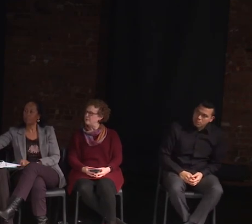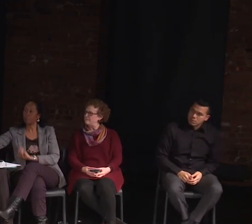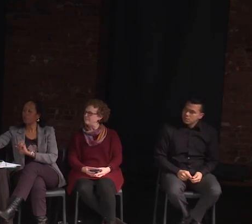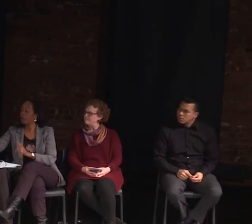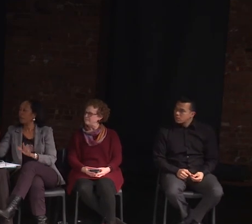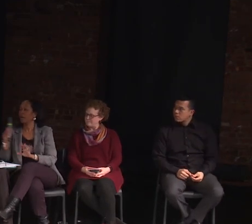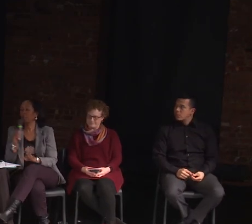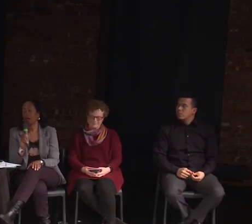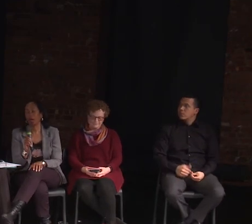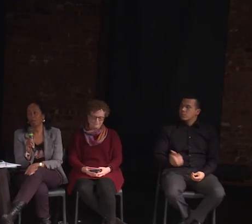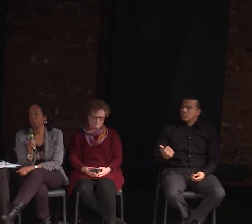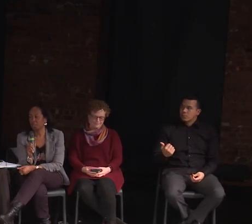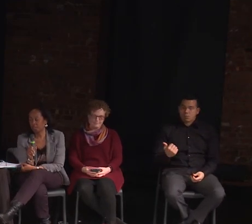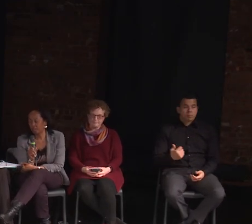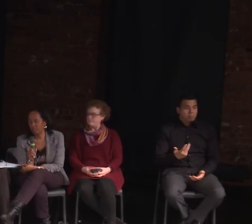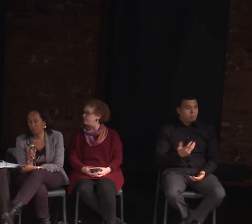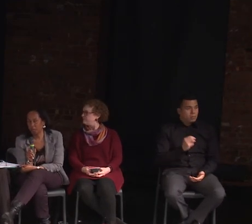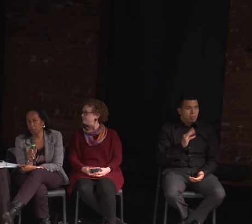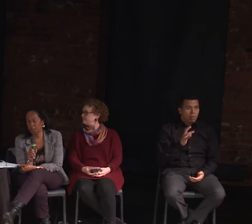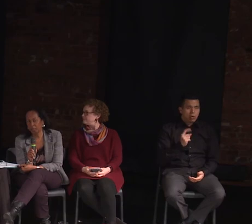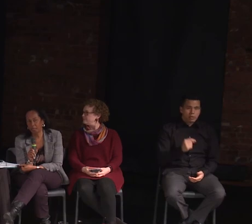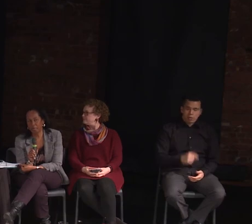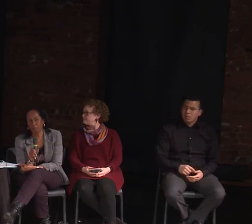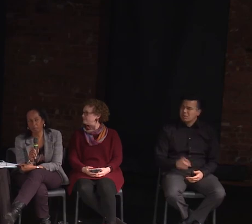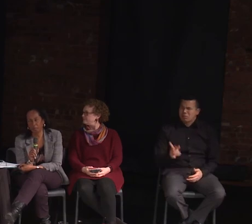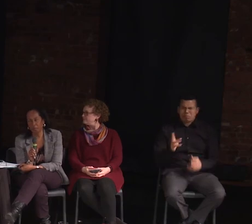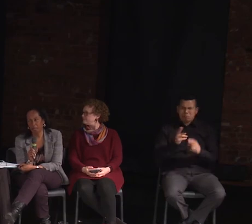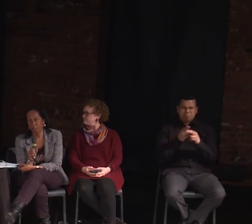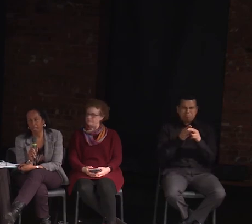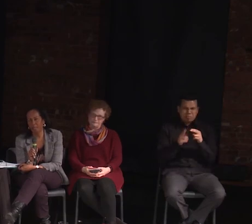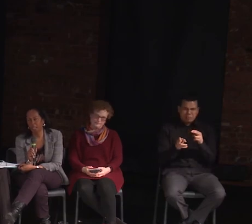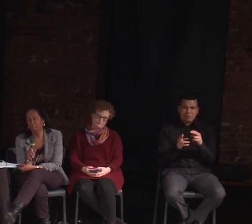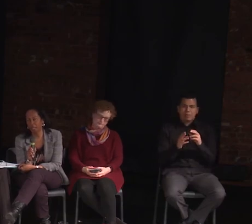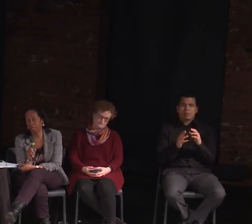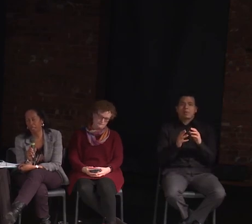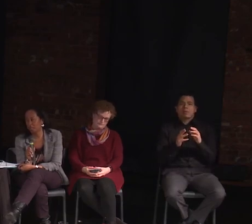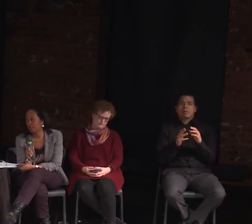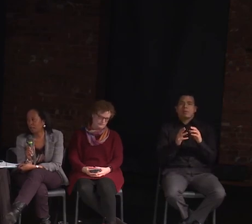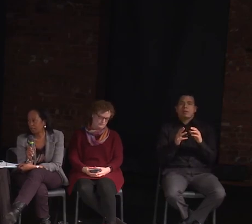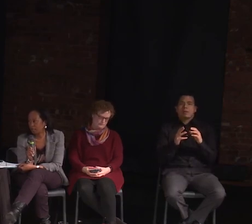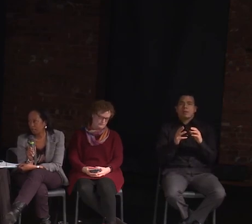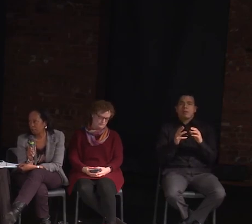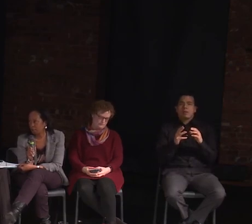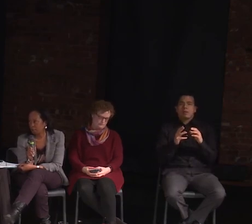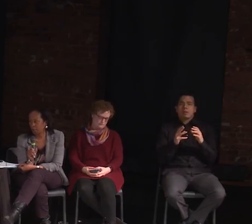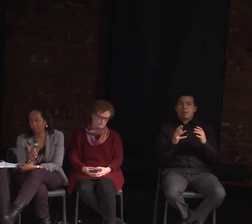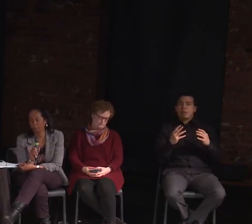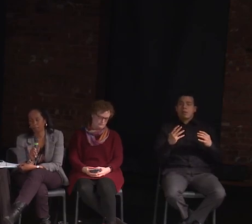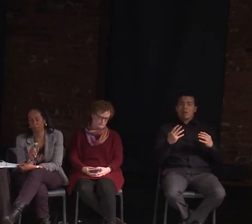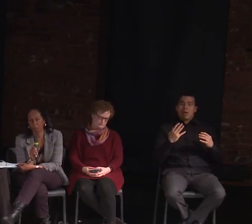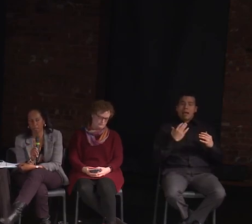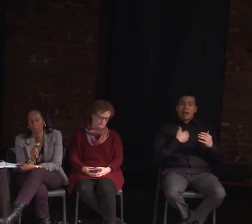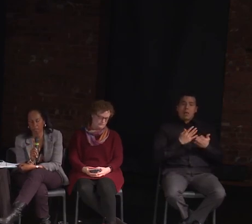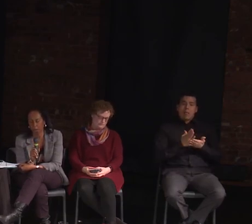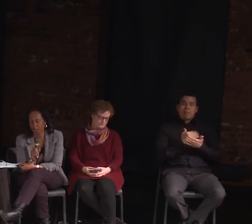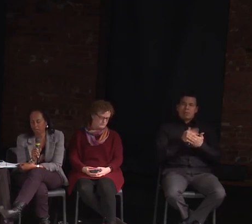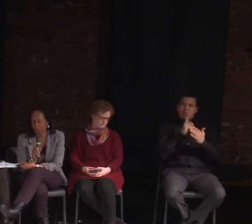Margaret: I would just very briefly. We have a limited funding budget at the Ford Foundation.